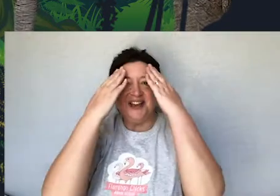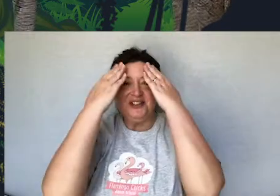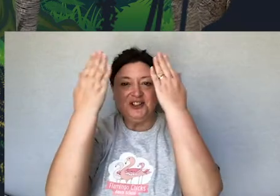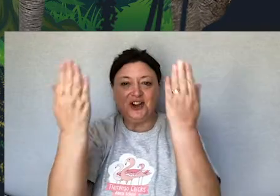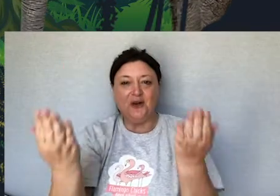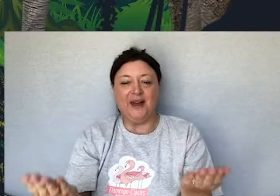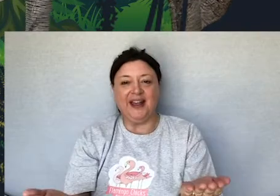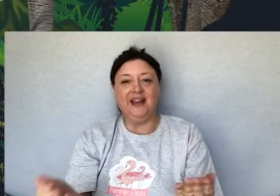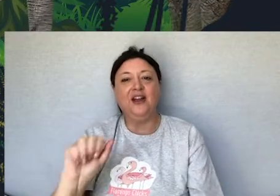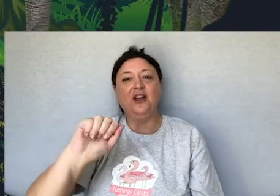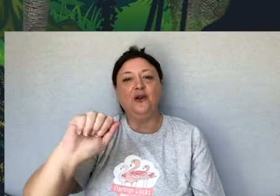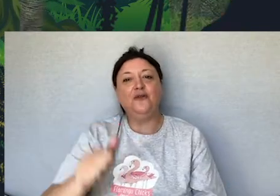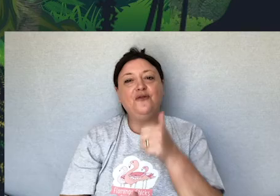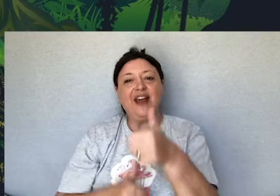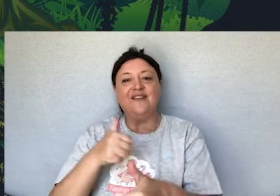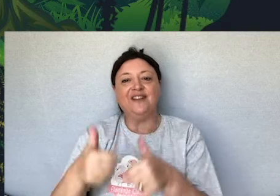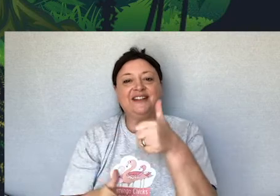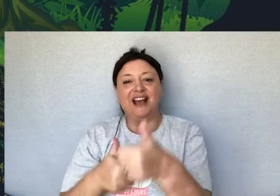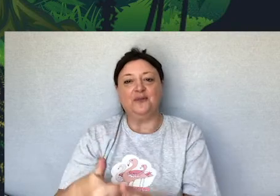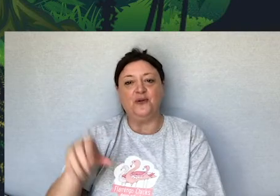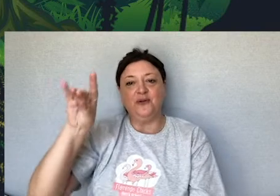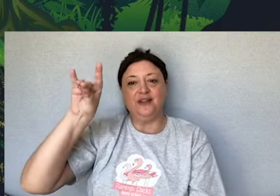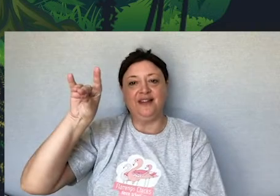me your favourite animal. How would it move?